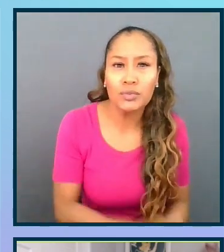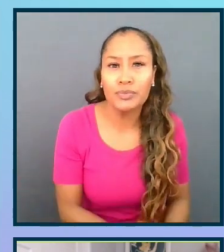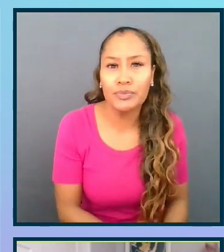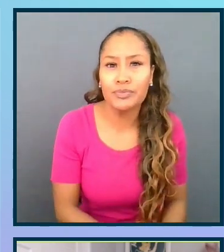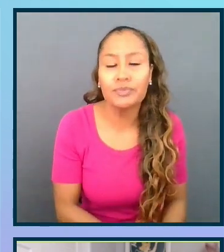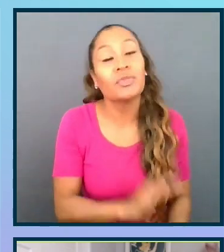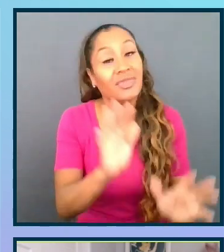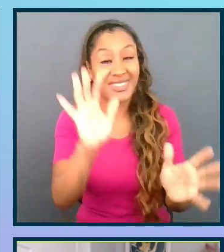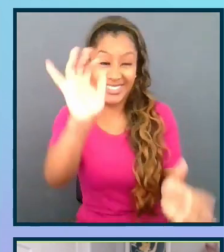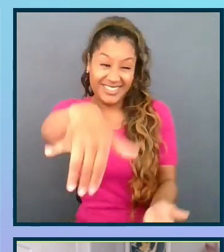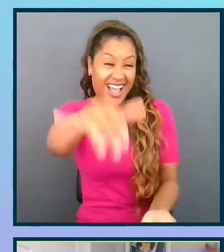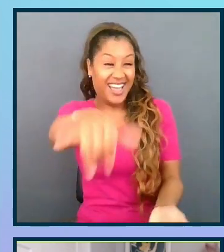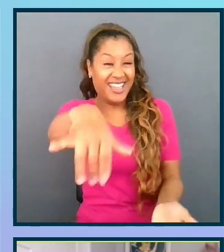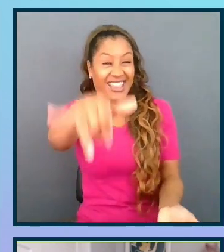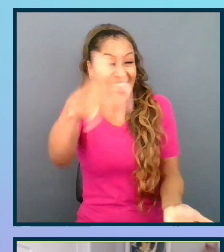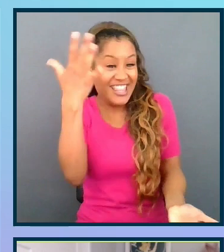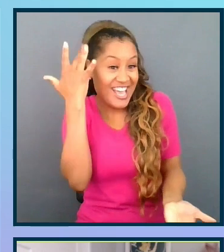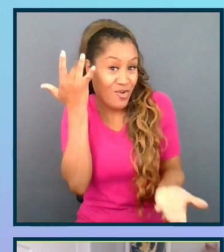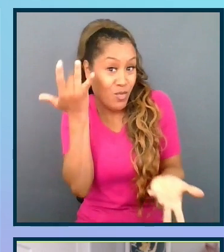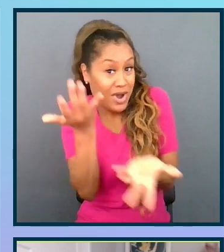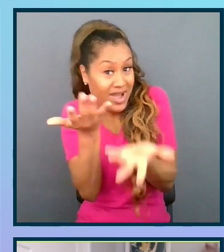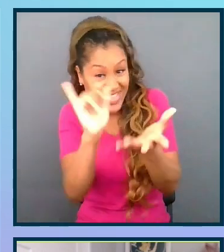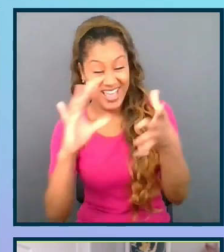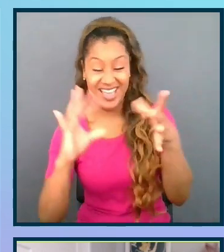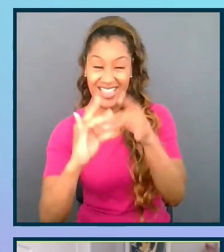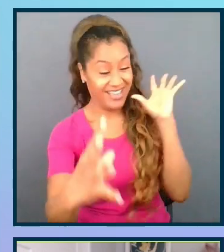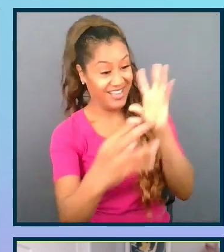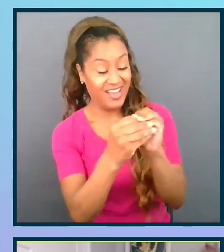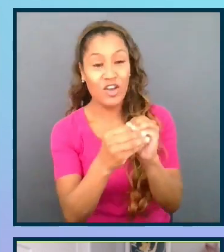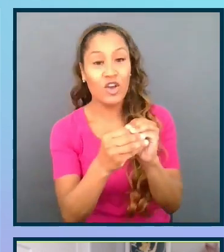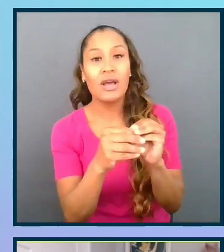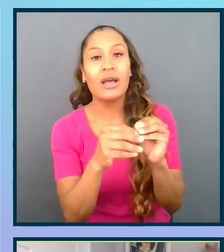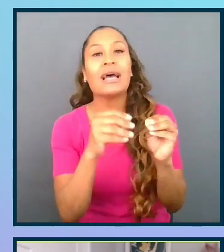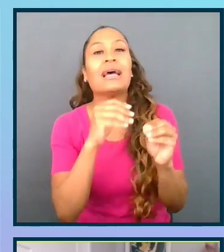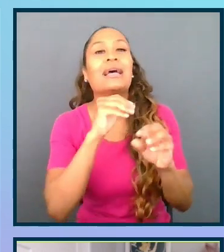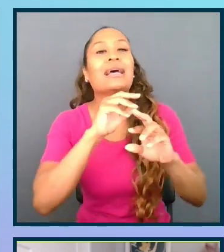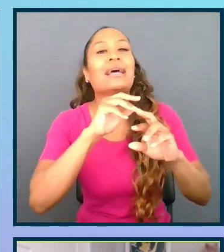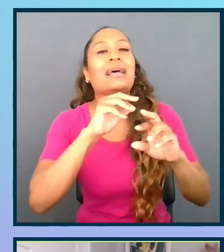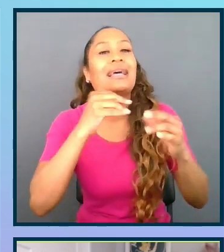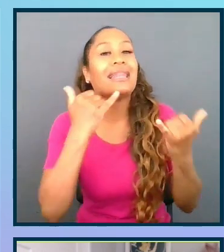So that's kind of why we don't have many accessibility designers yet. But let's talk about